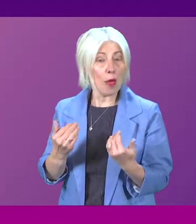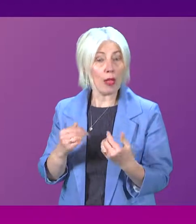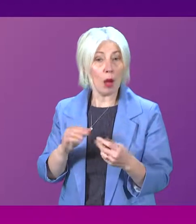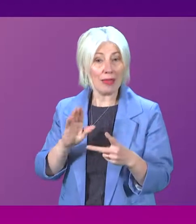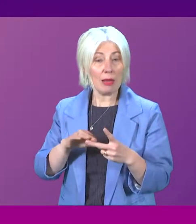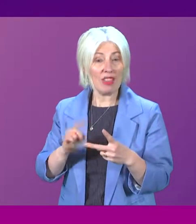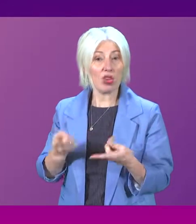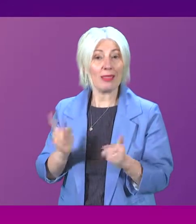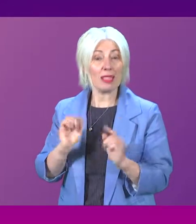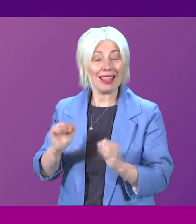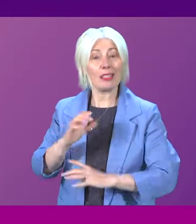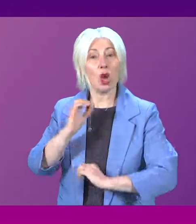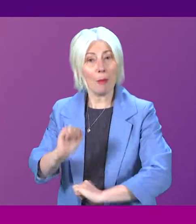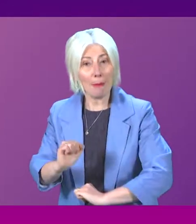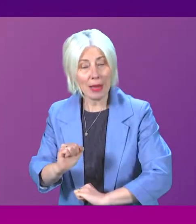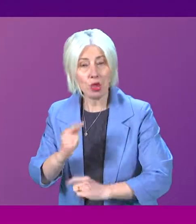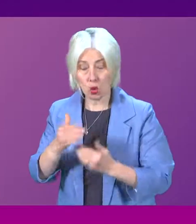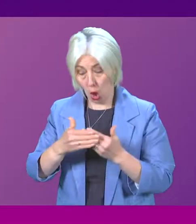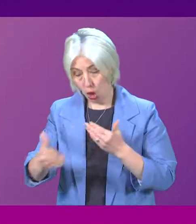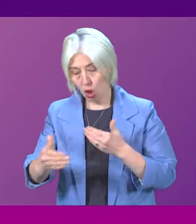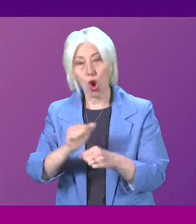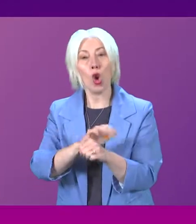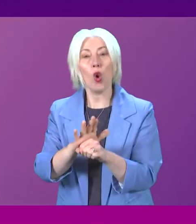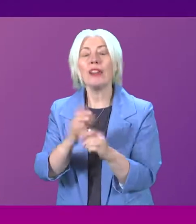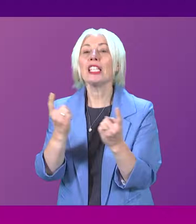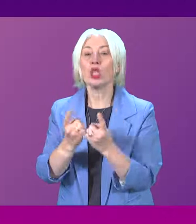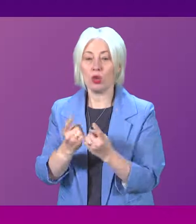to the long Covid issue, as that is an issue that has been raised with me.